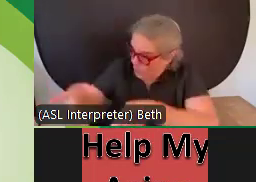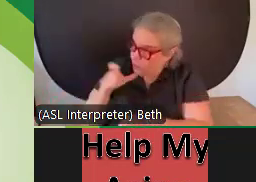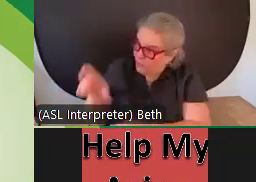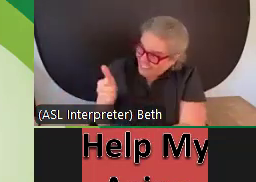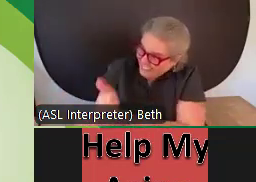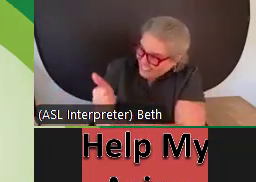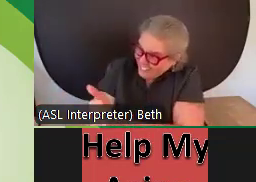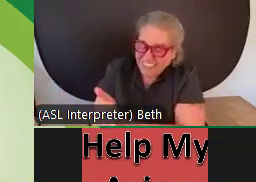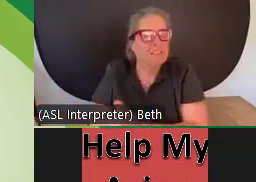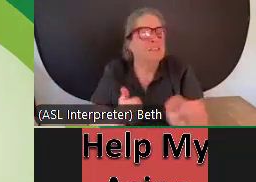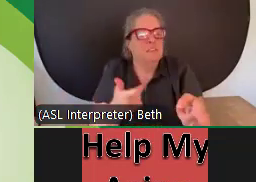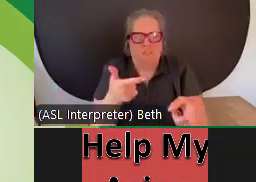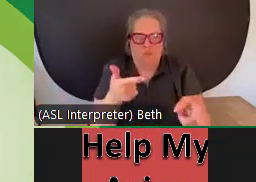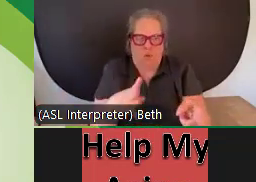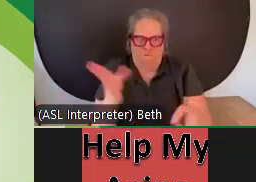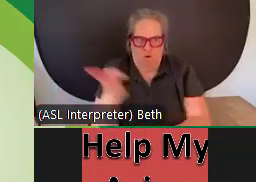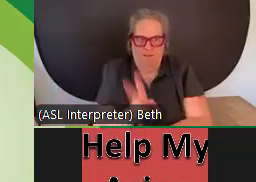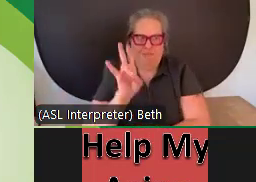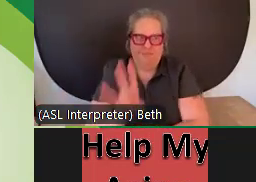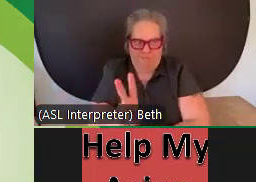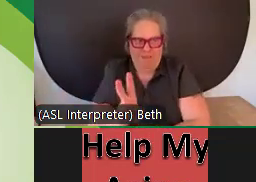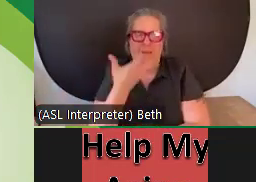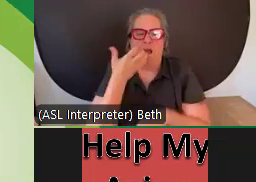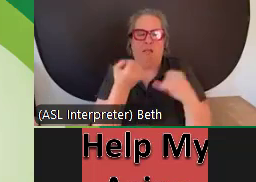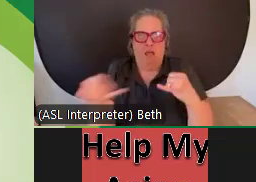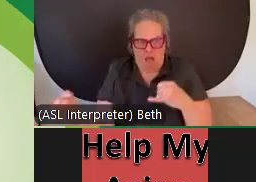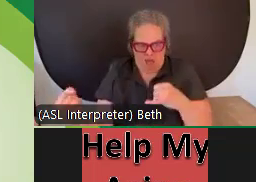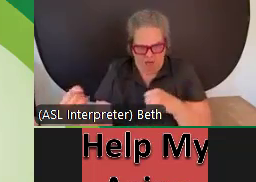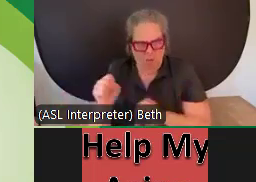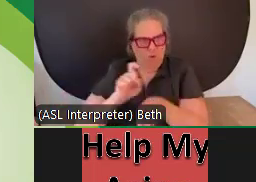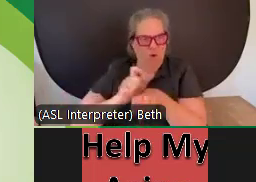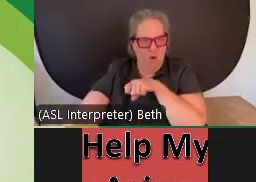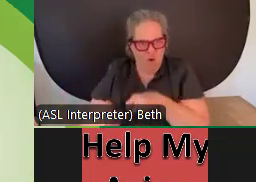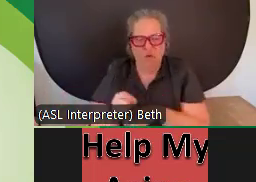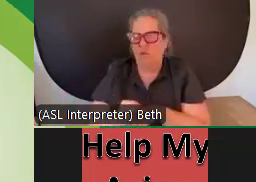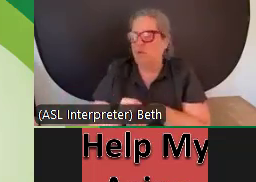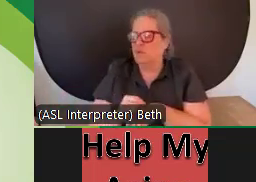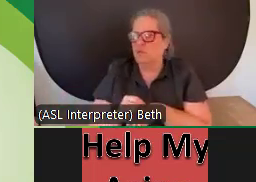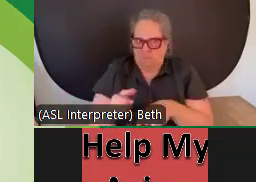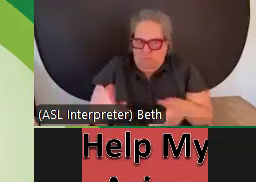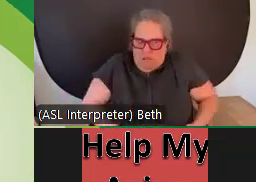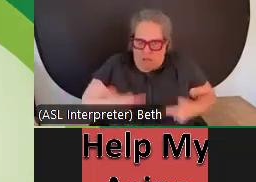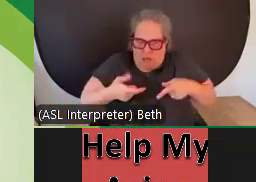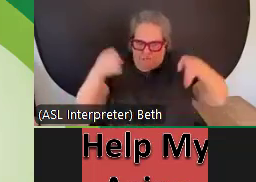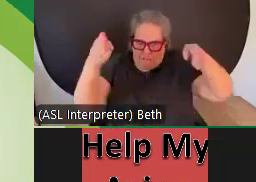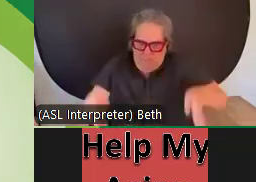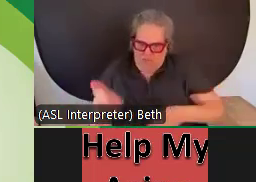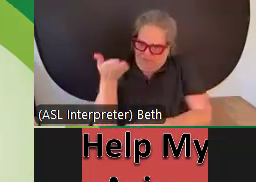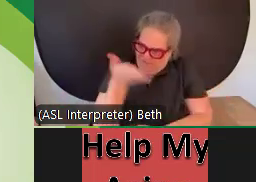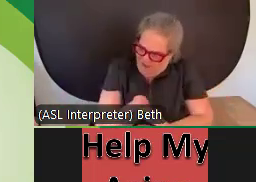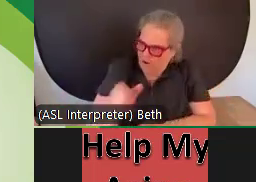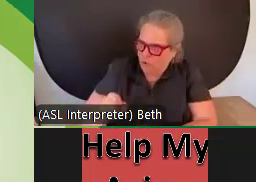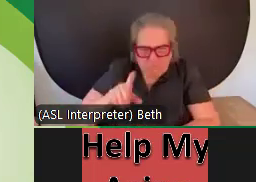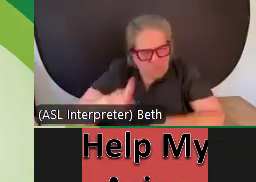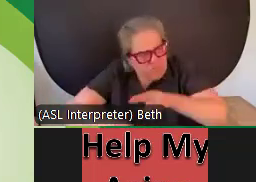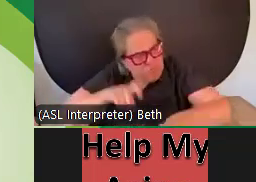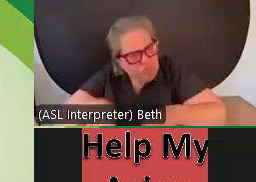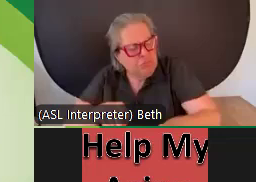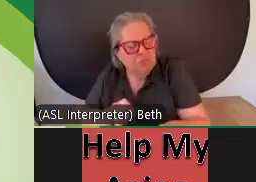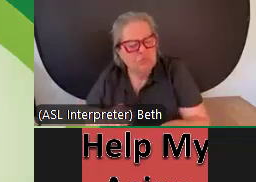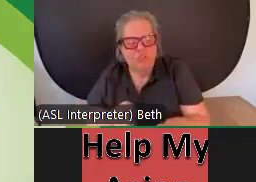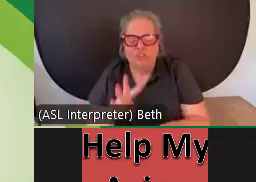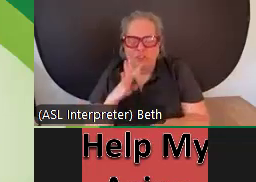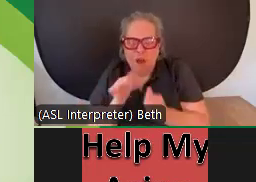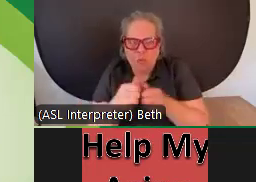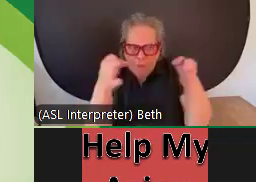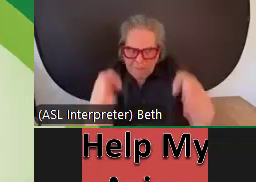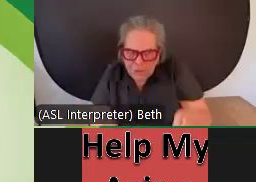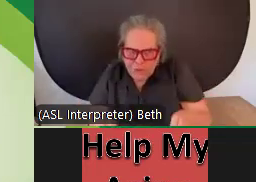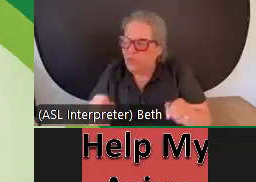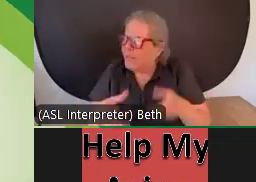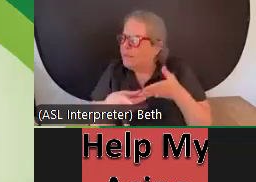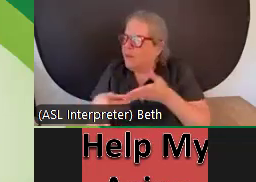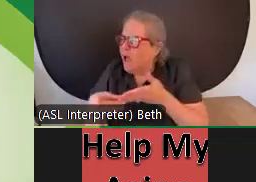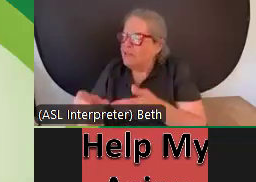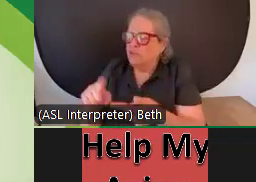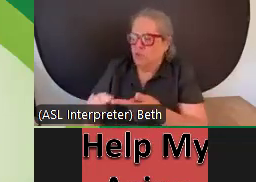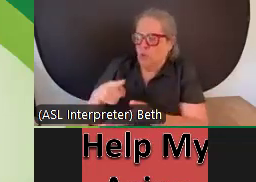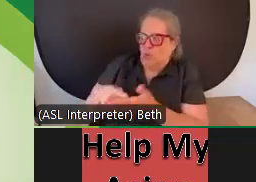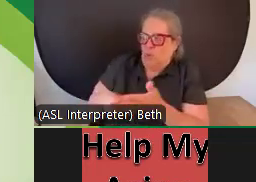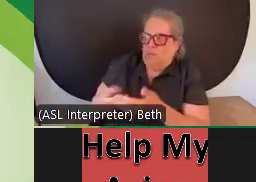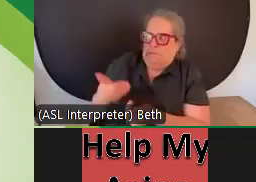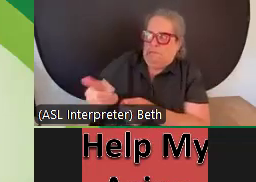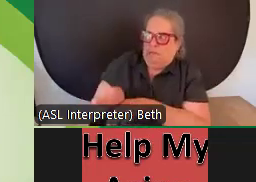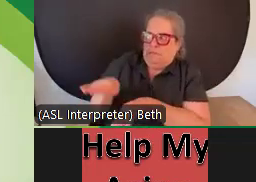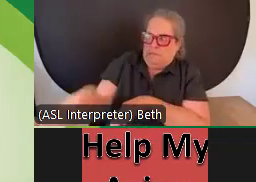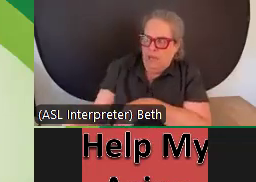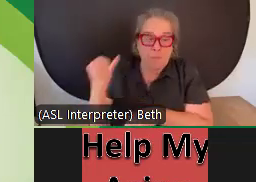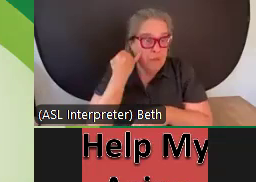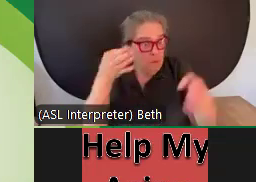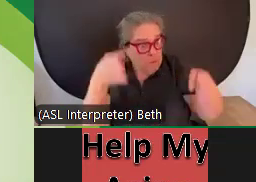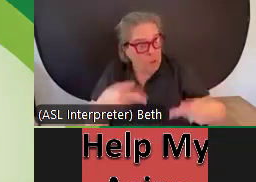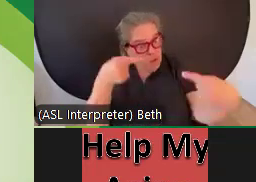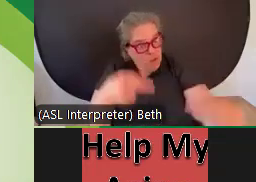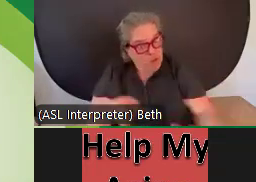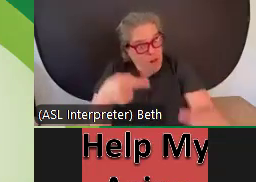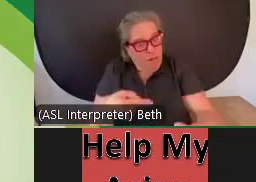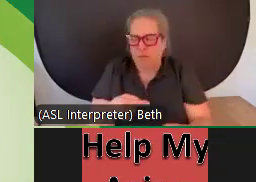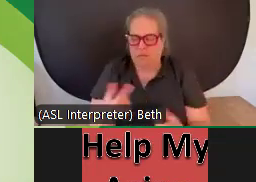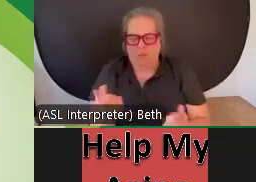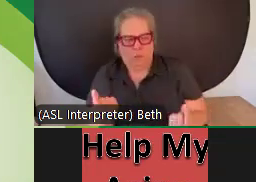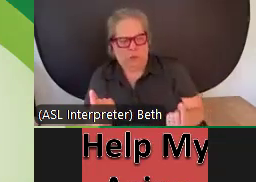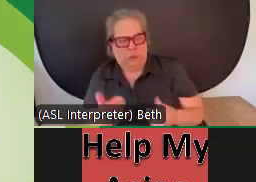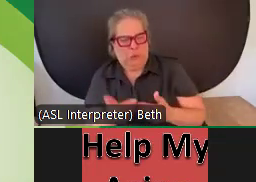If you know somebody who needs distance the phone number is available 24/7, there live, to get a next step because we know that is often one of the biggest challenges is looking for that next piece.